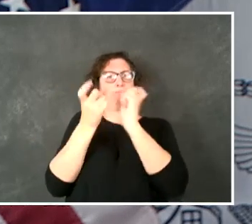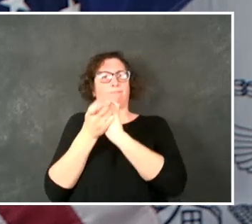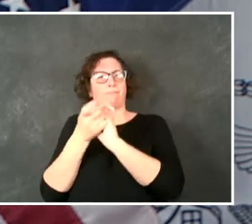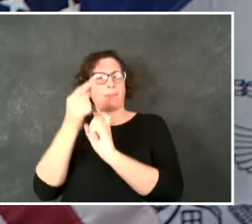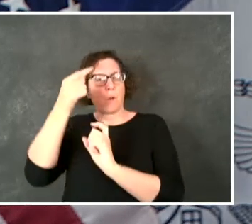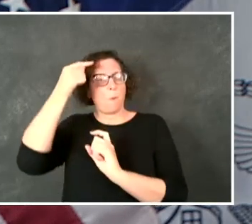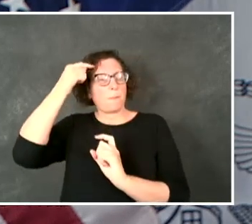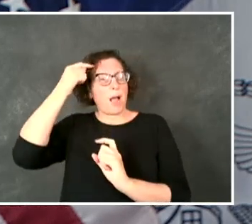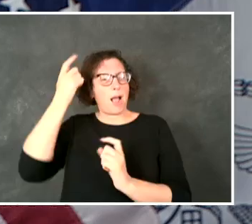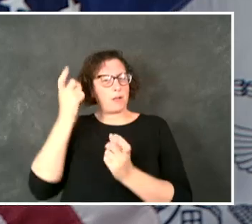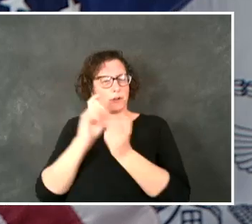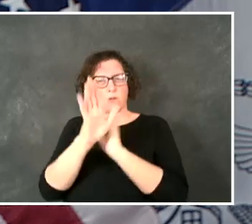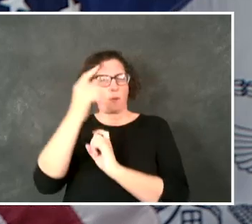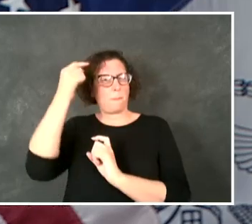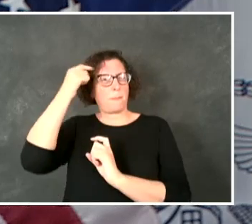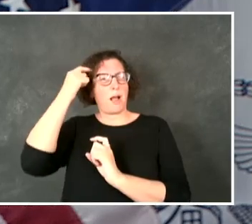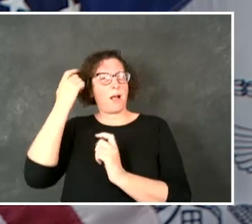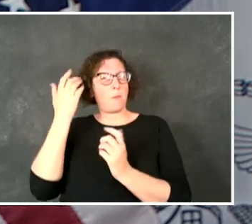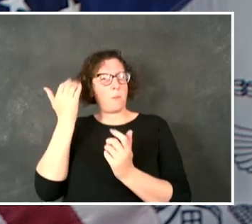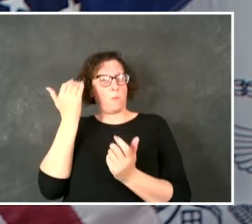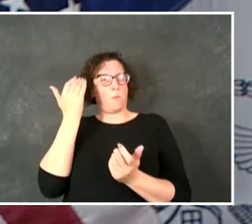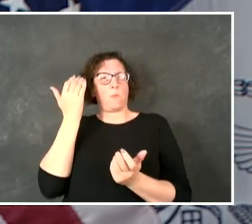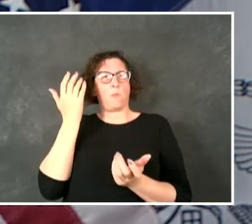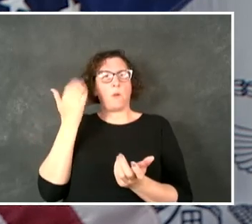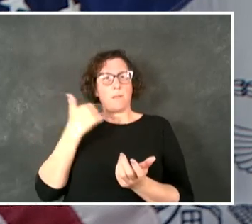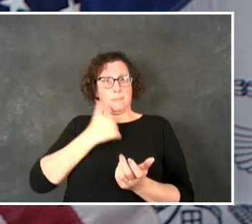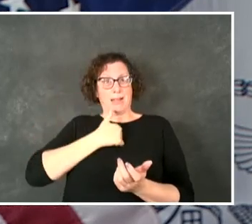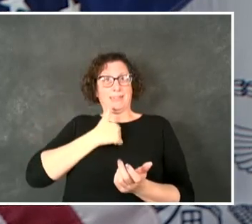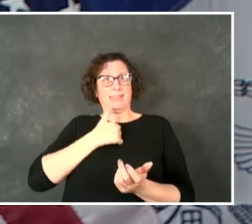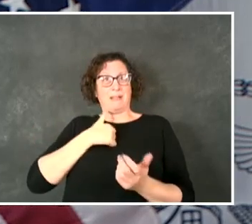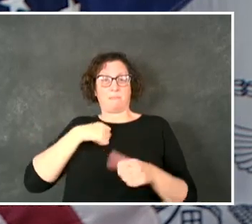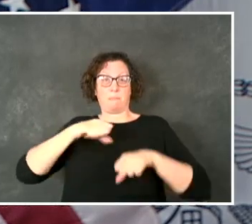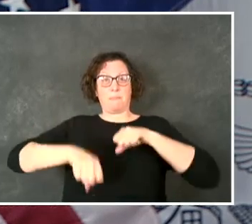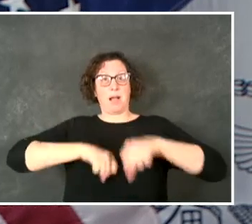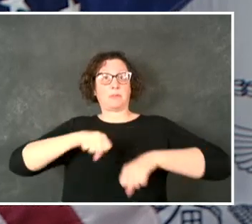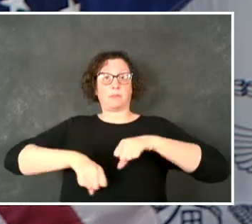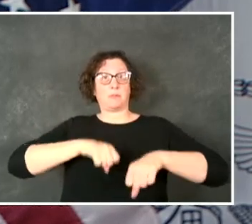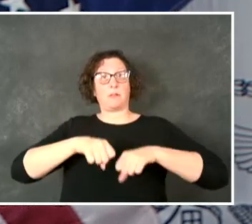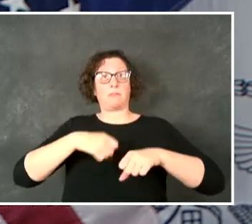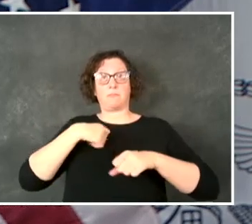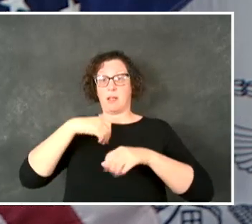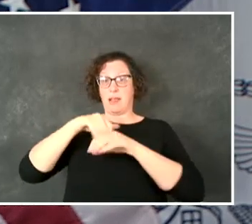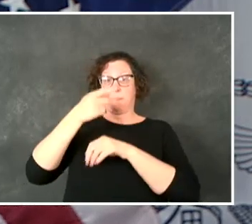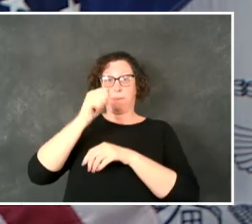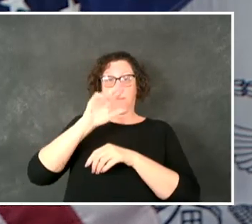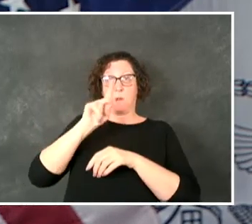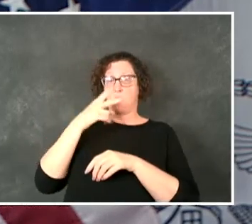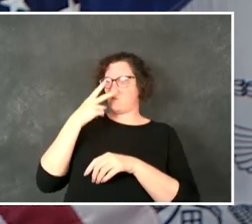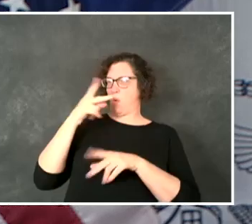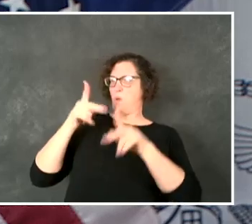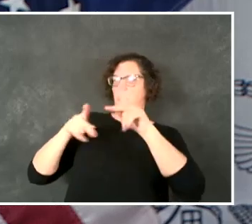BEEN RIDING BY KEBI ON THE